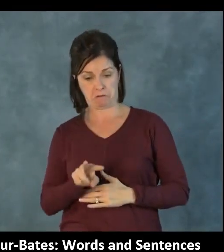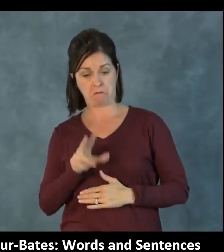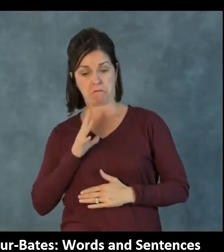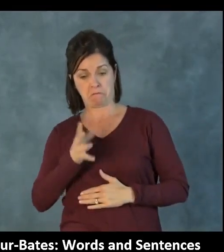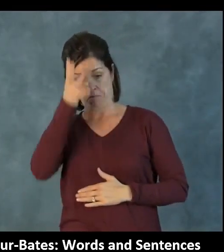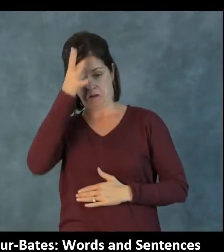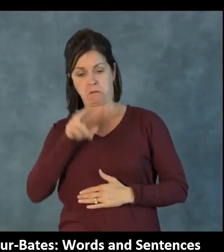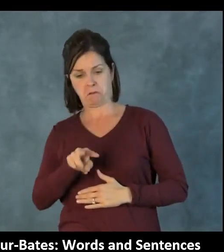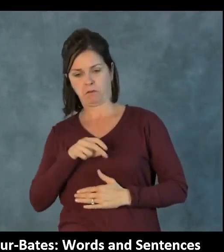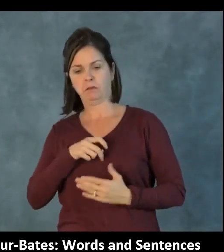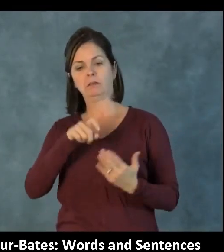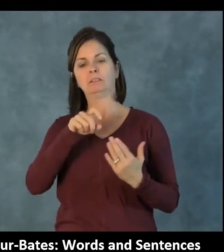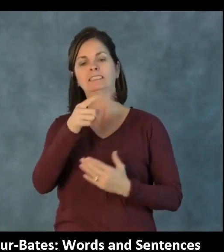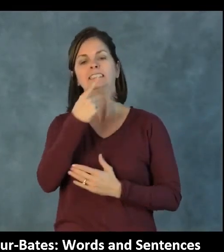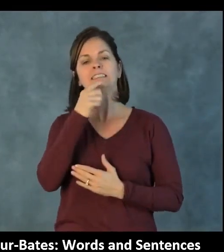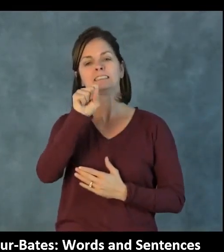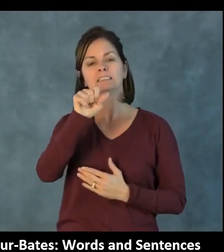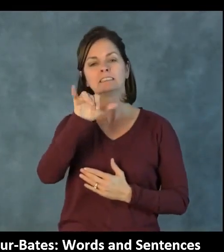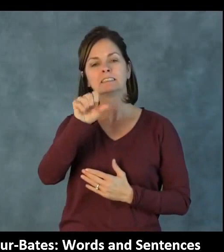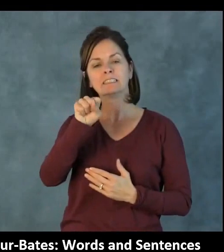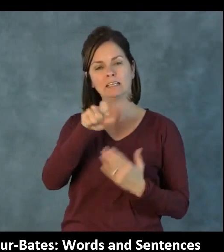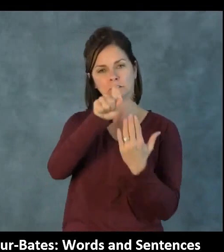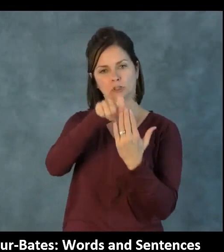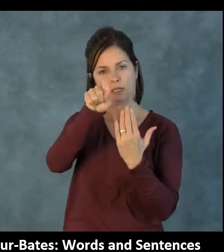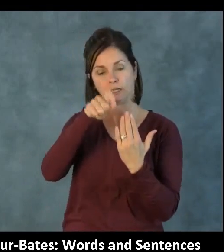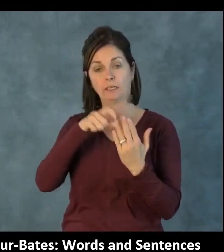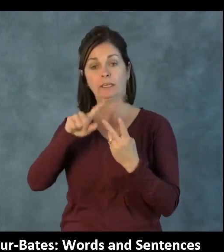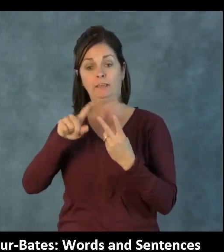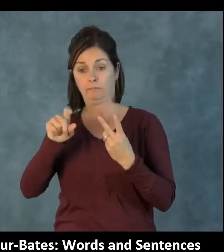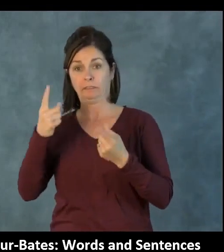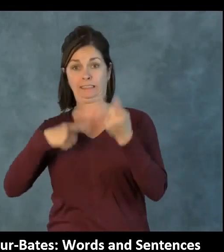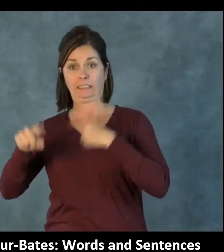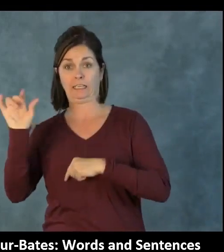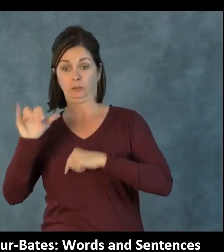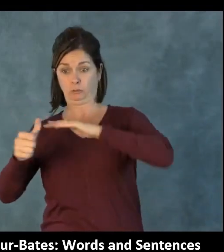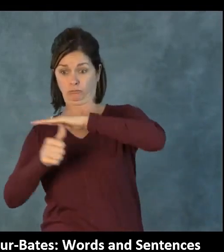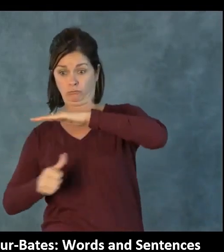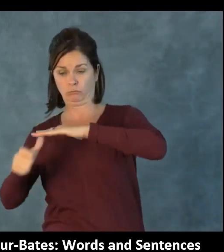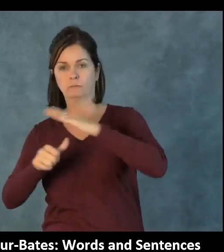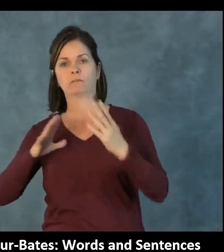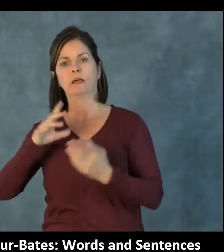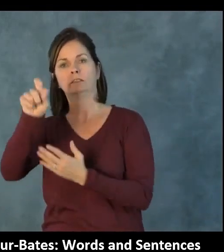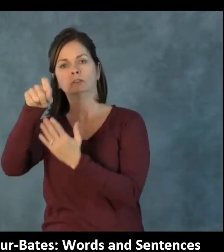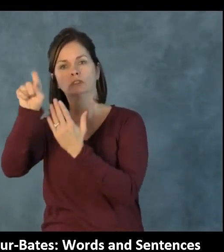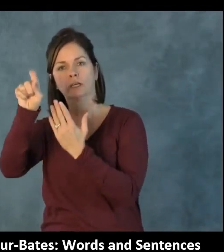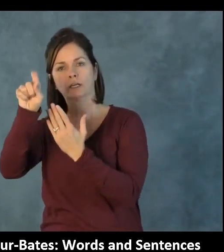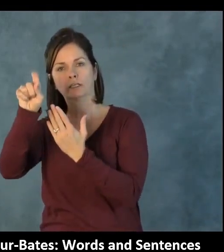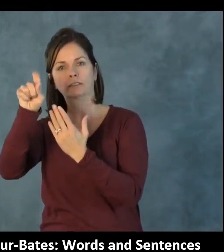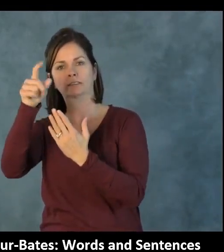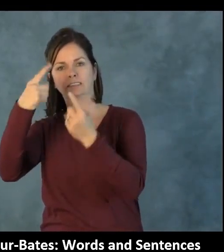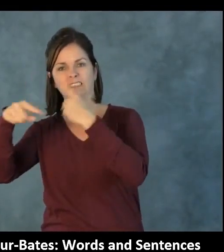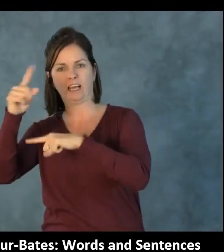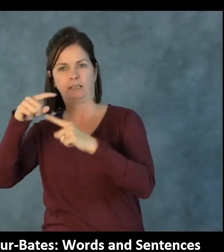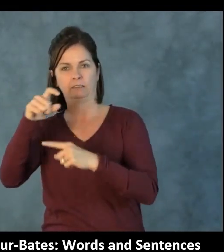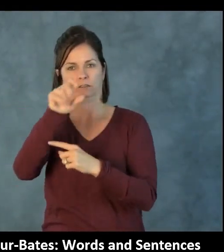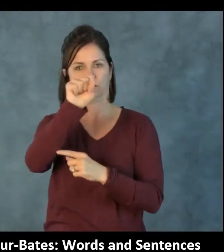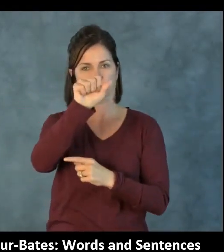If they could also sign that word, they would also check off the "Signs" column. As you can see, the words are divided into different